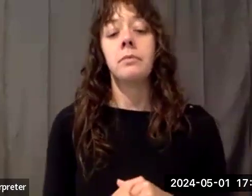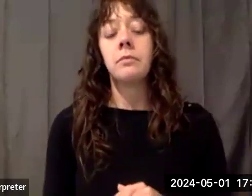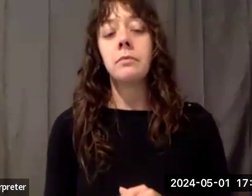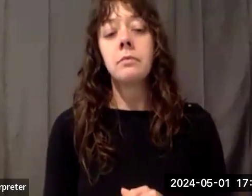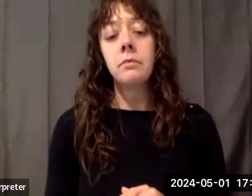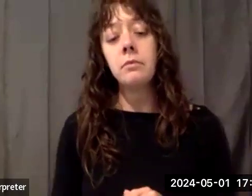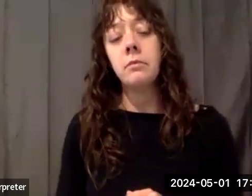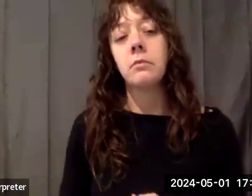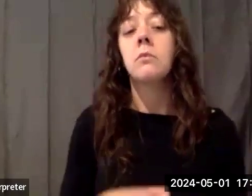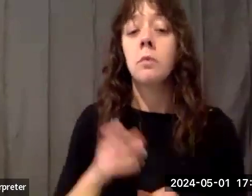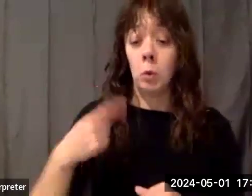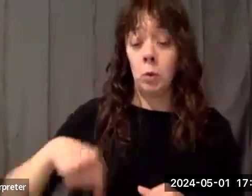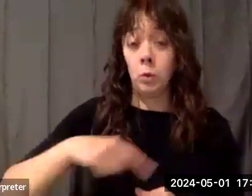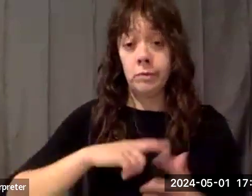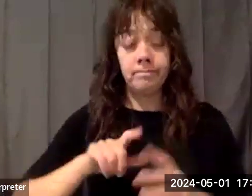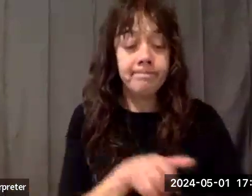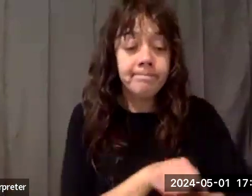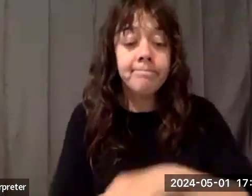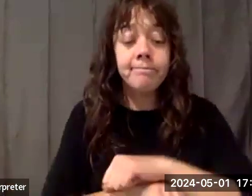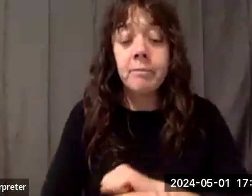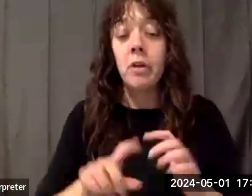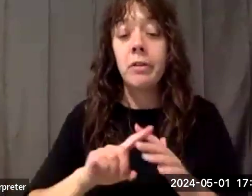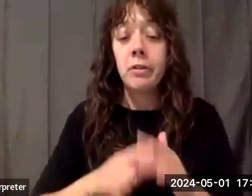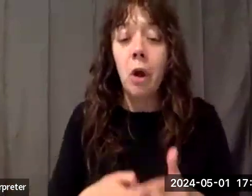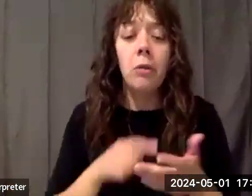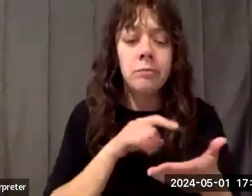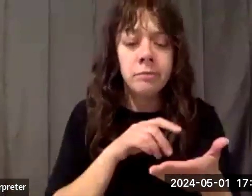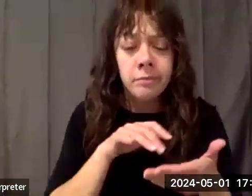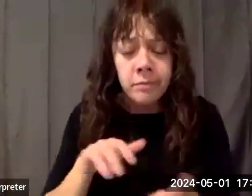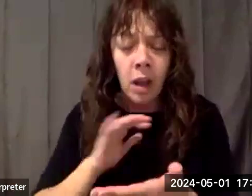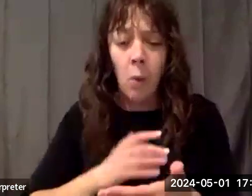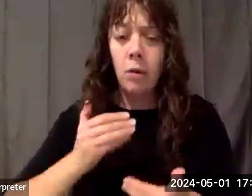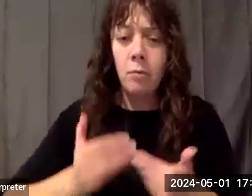of our non-routine processes and our routine credentialing processes, our forms,